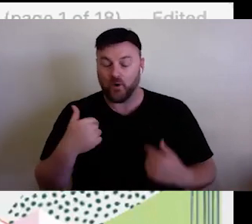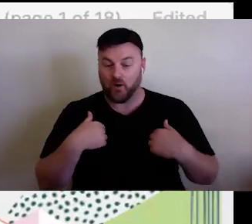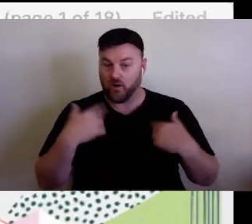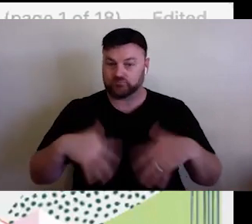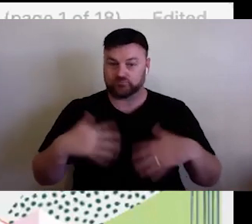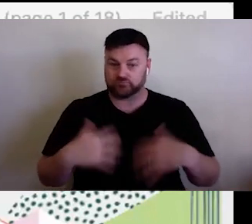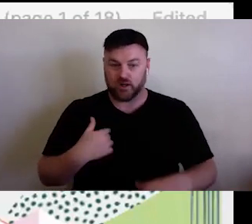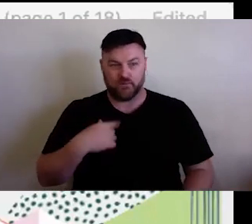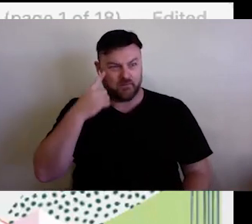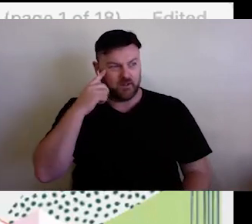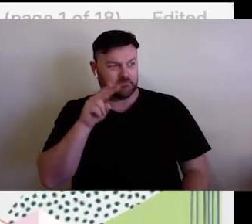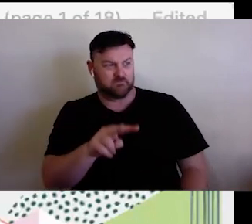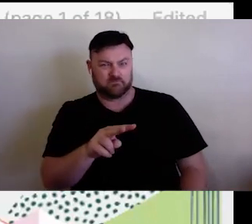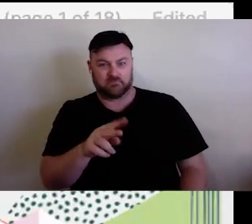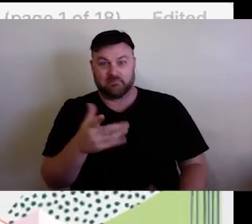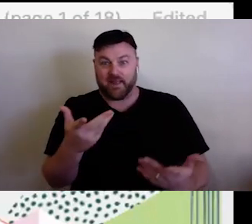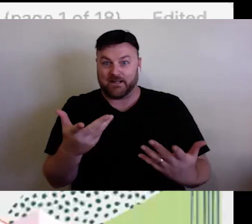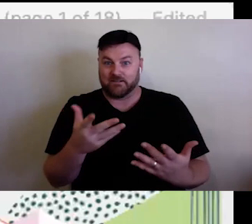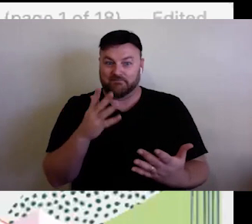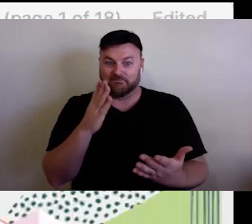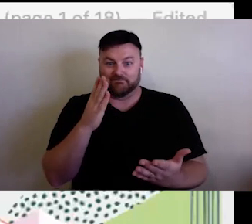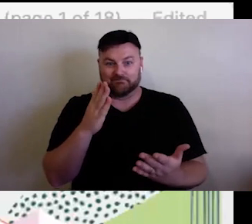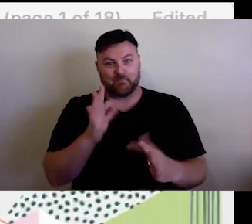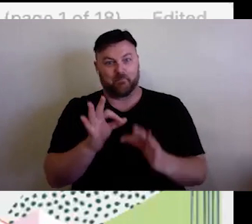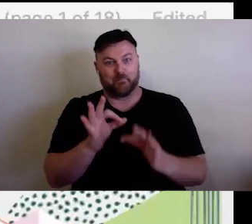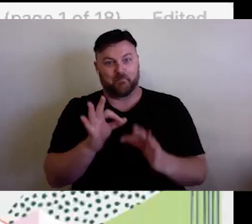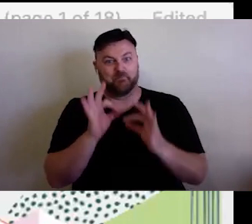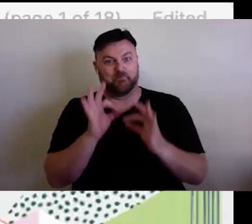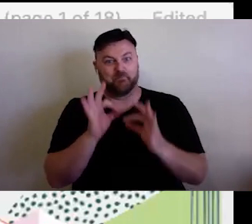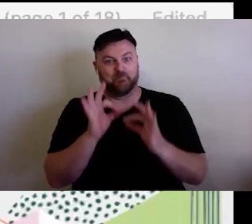Firstly, I need to express some regret for the name of this session.